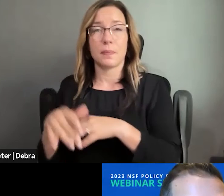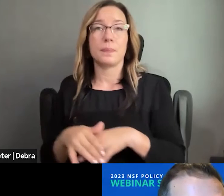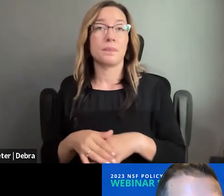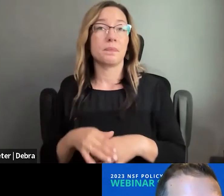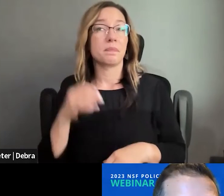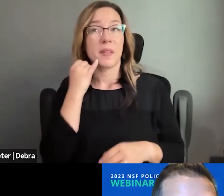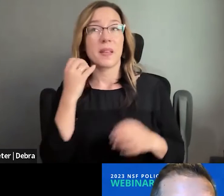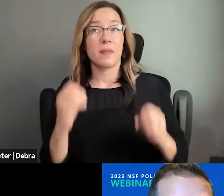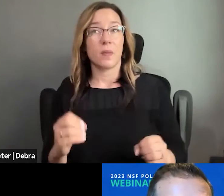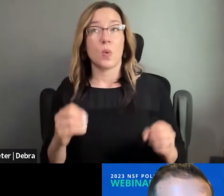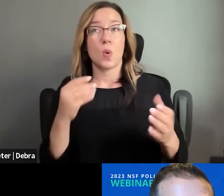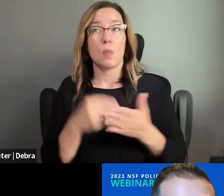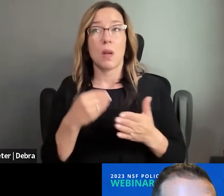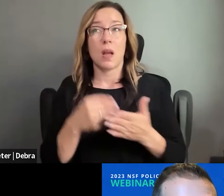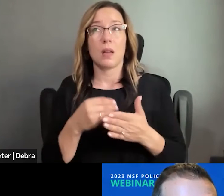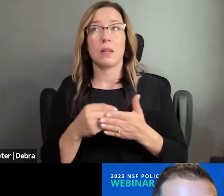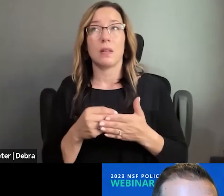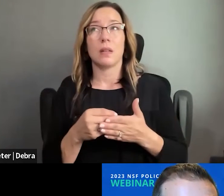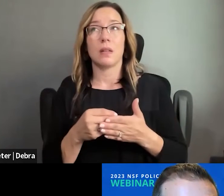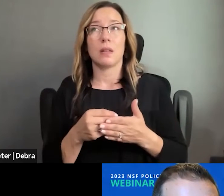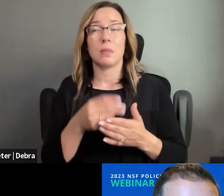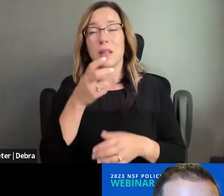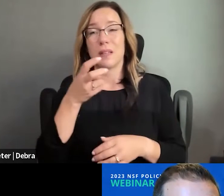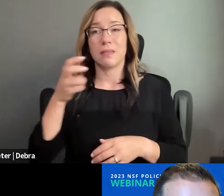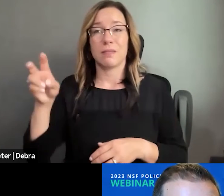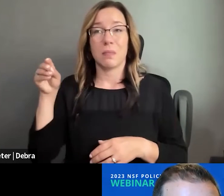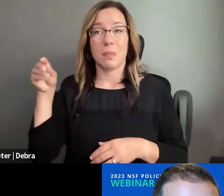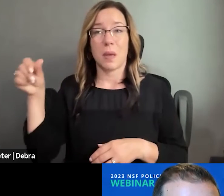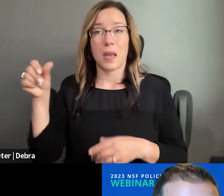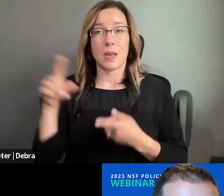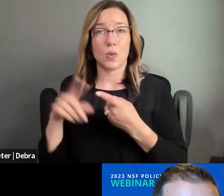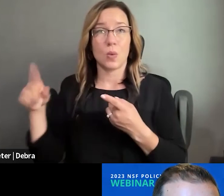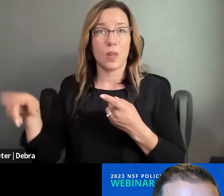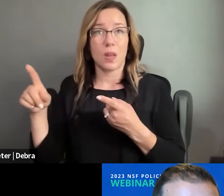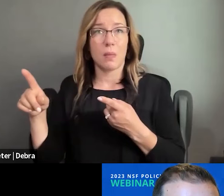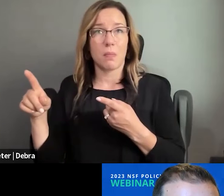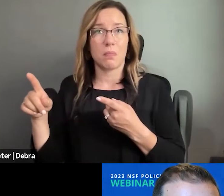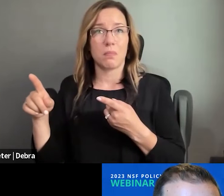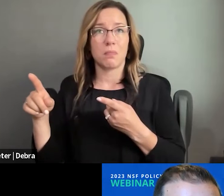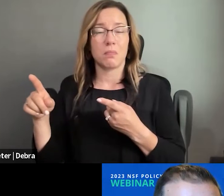no funding that is going to the international branch campus, then that would be